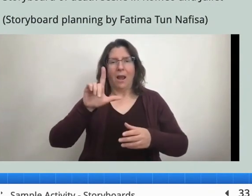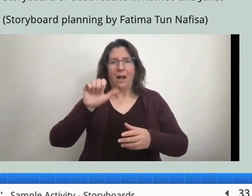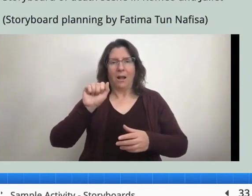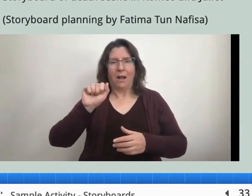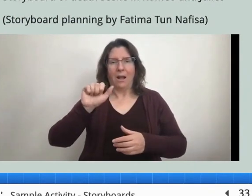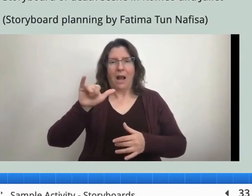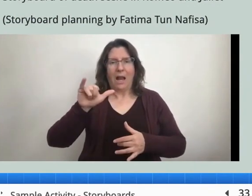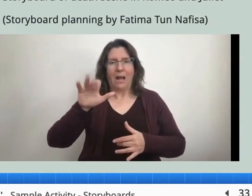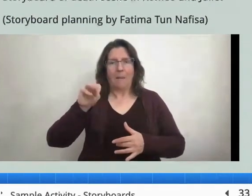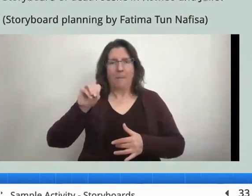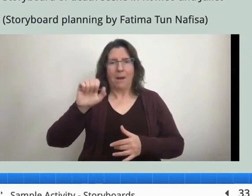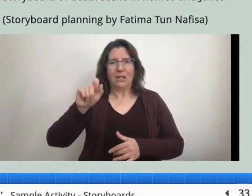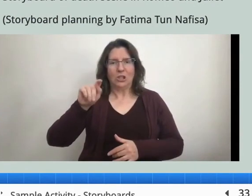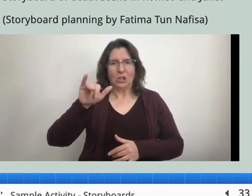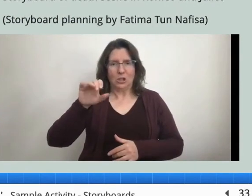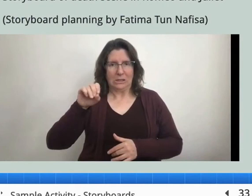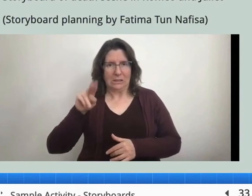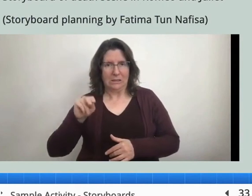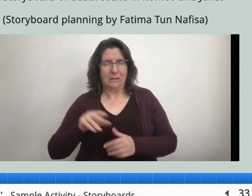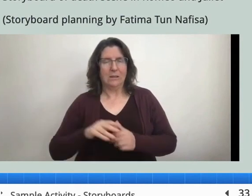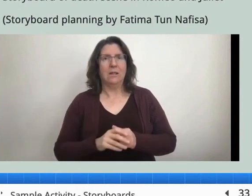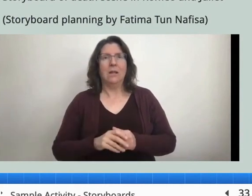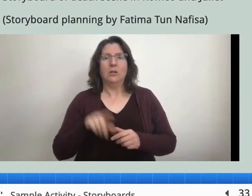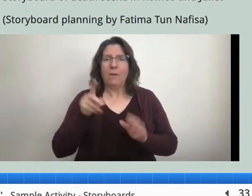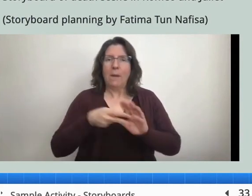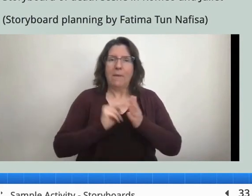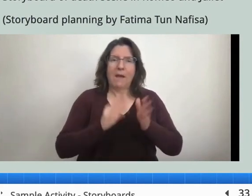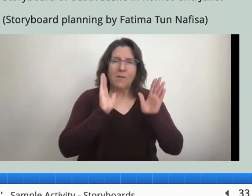A claymation movie!